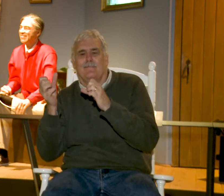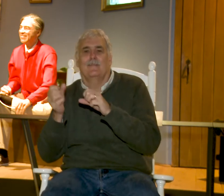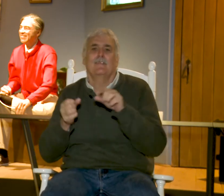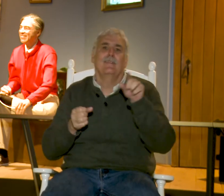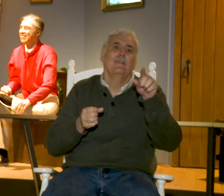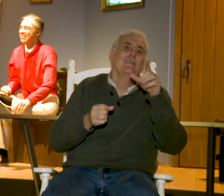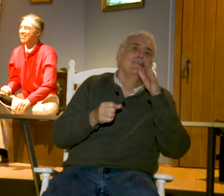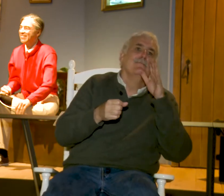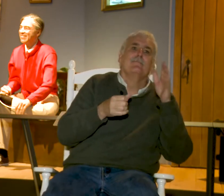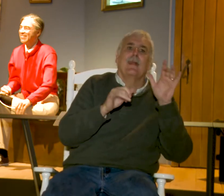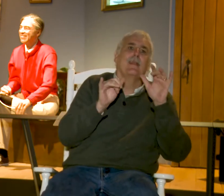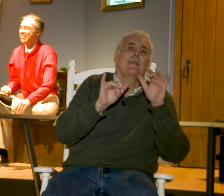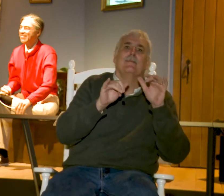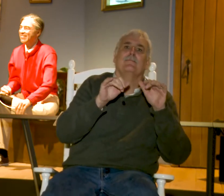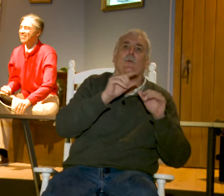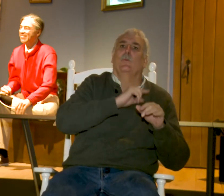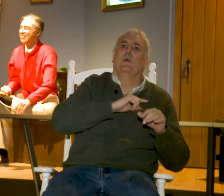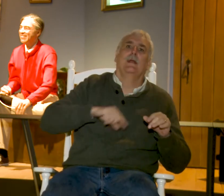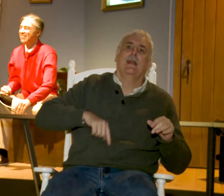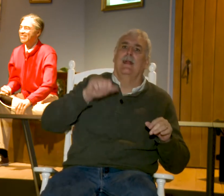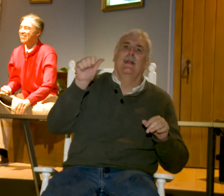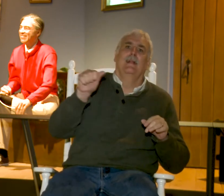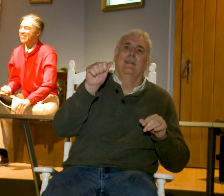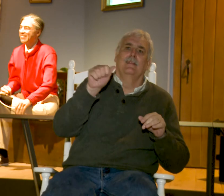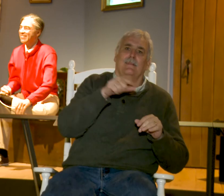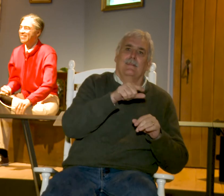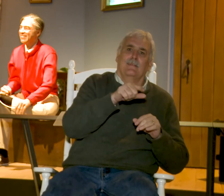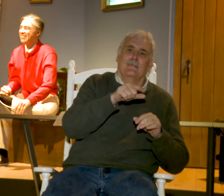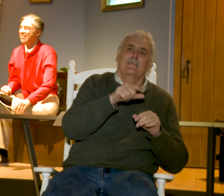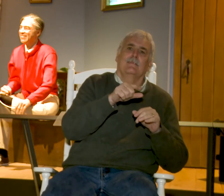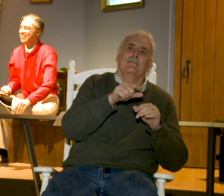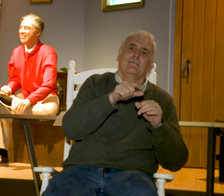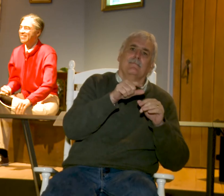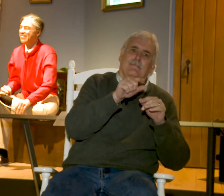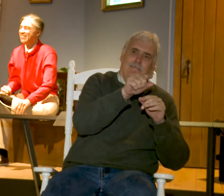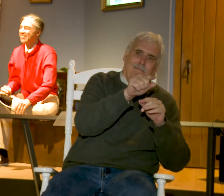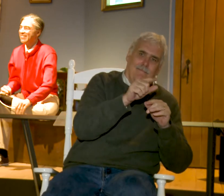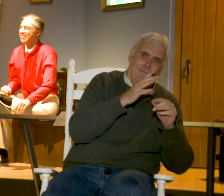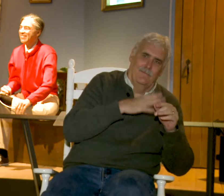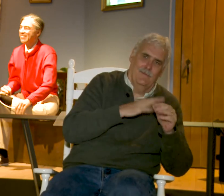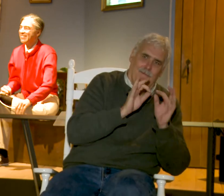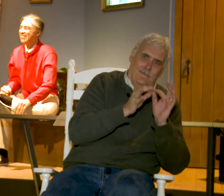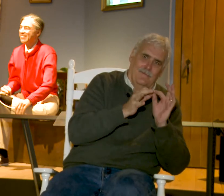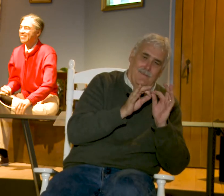If it was female like Queen Sara, a woman would sign.